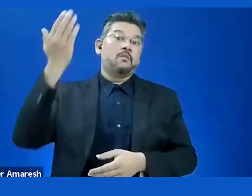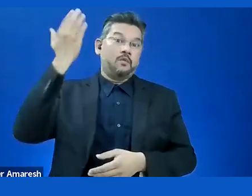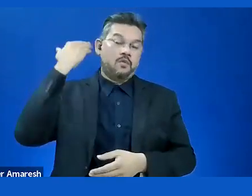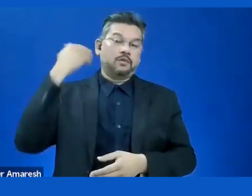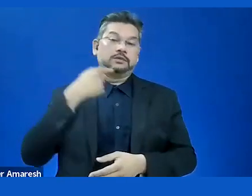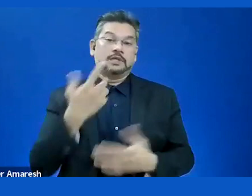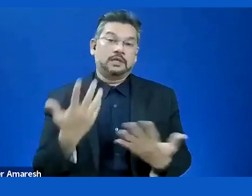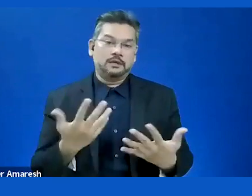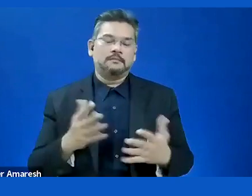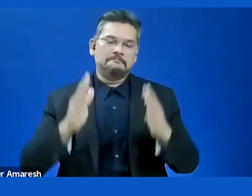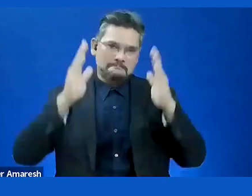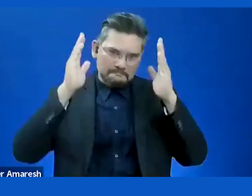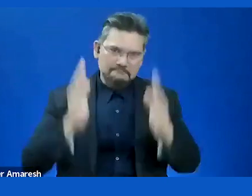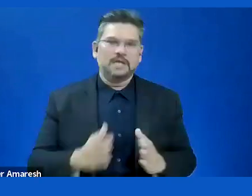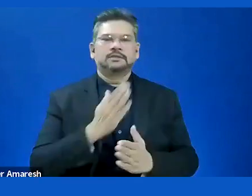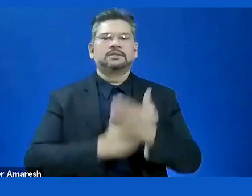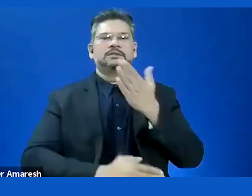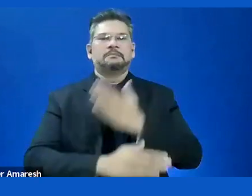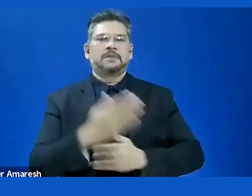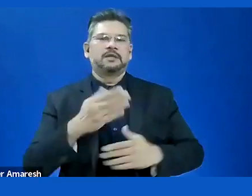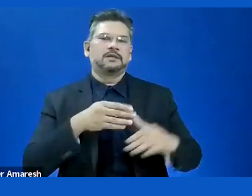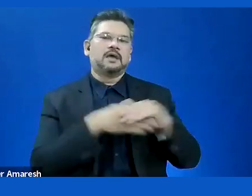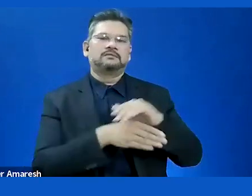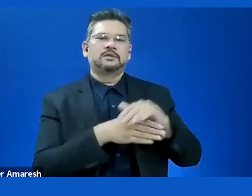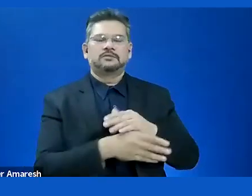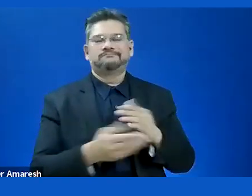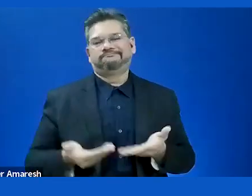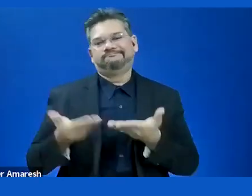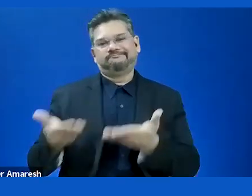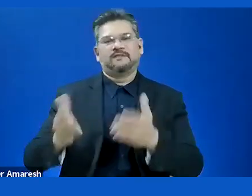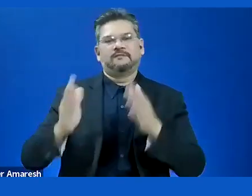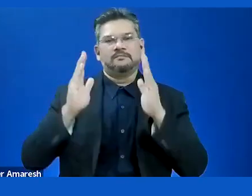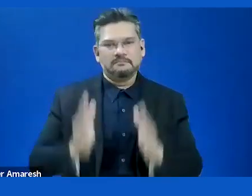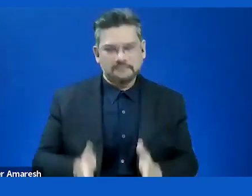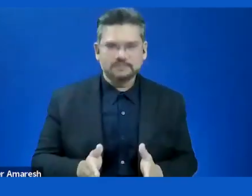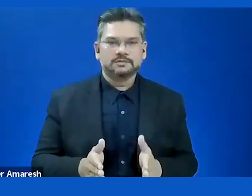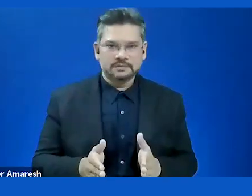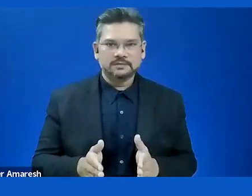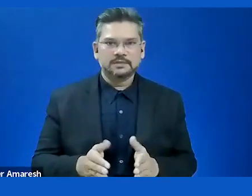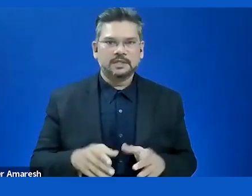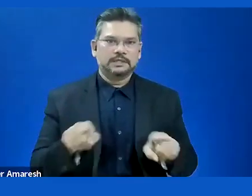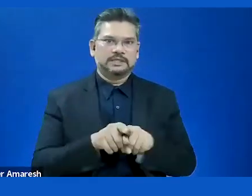persons with disabilities in accordance with the accessibility requirements of annex one